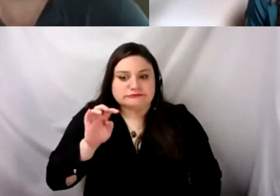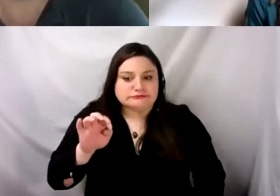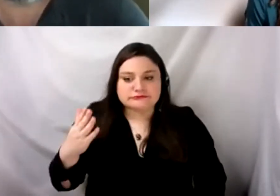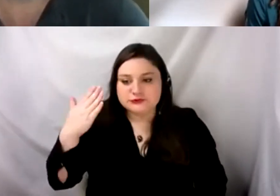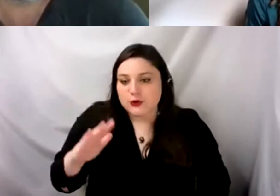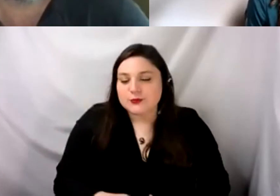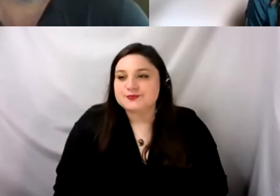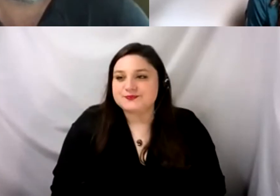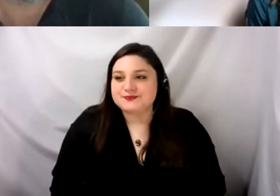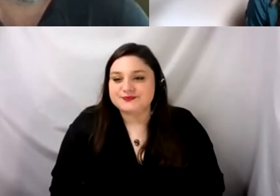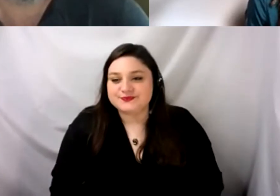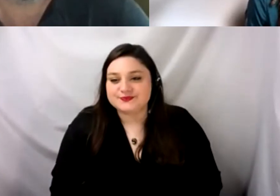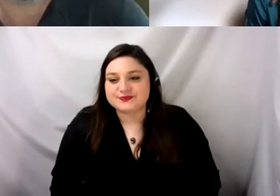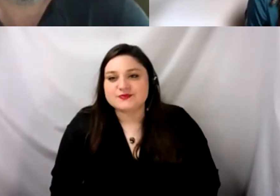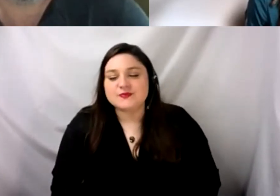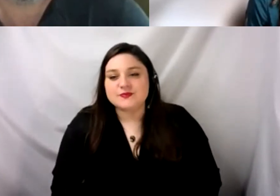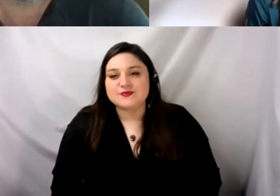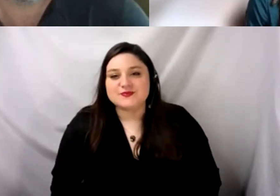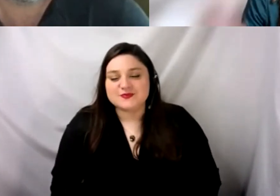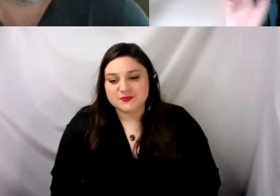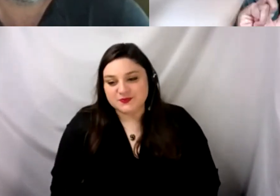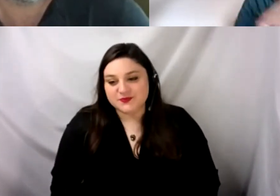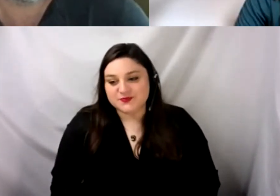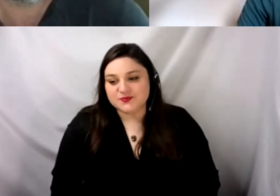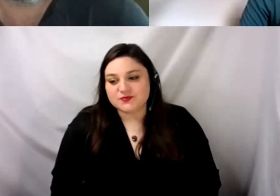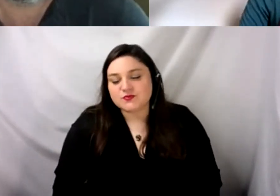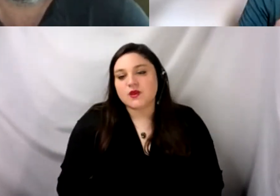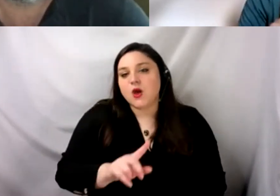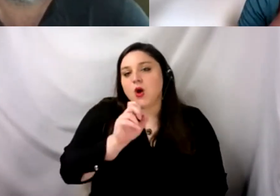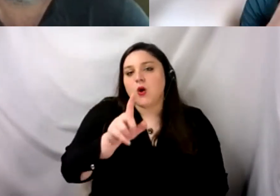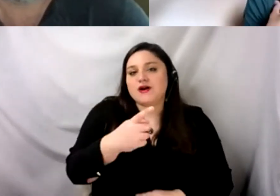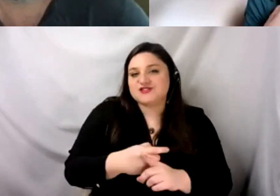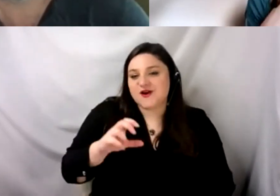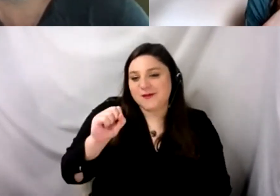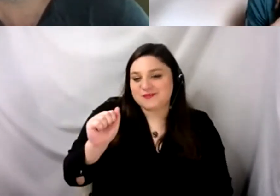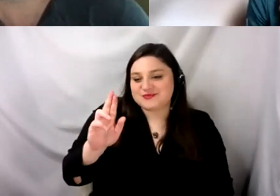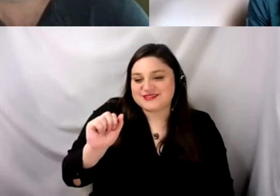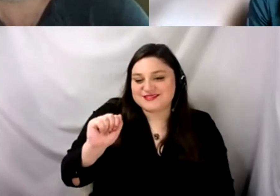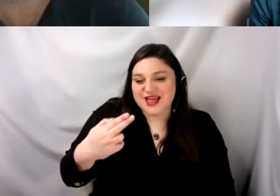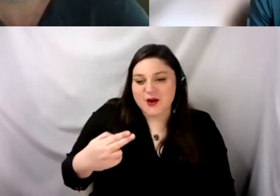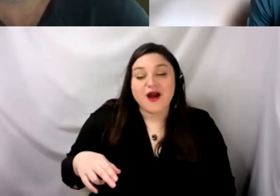Question from Sarah. The idea that there is no and to